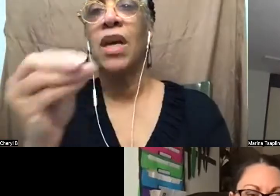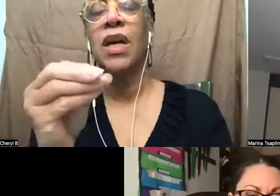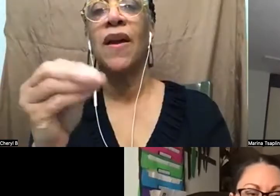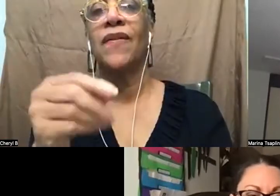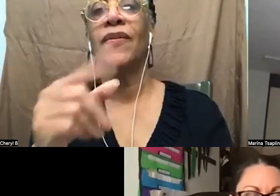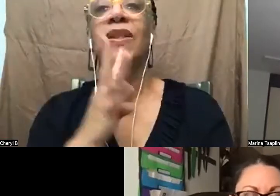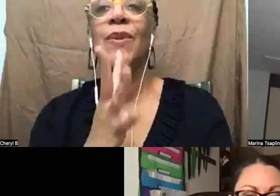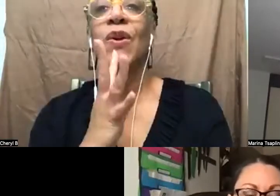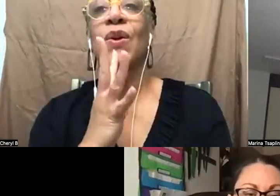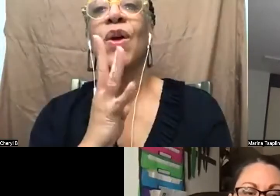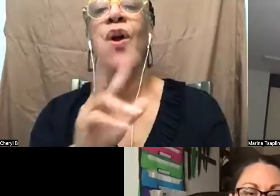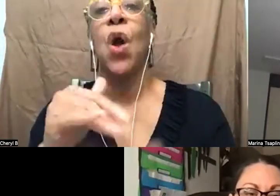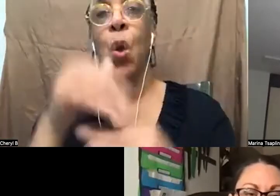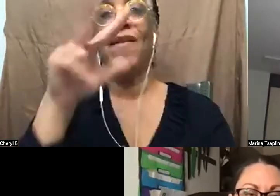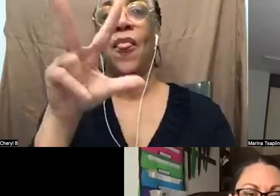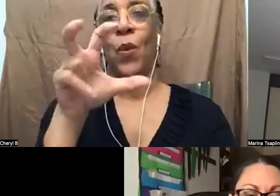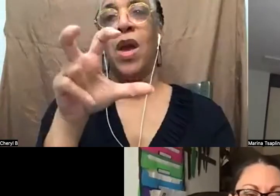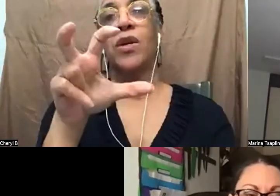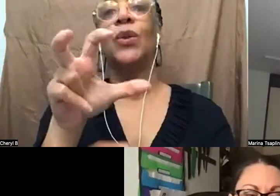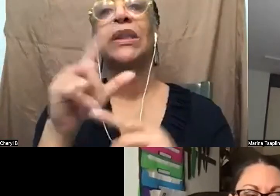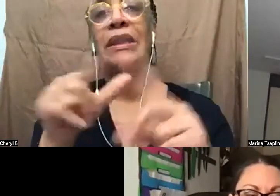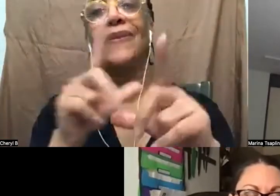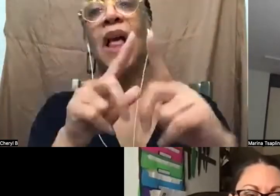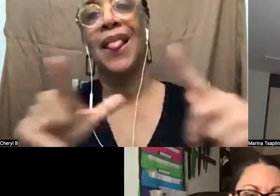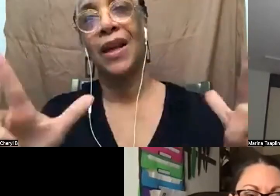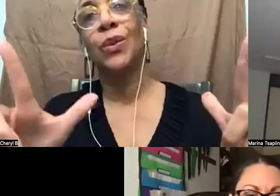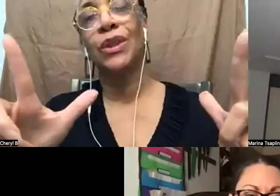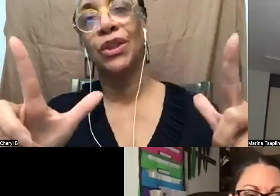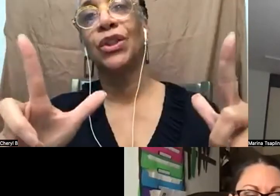I feel the hauntings of my crip white skin